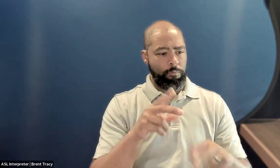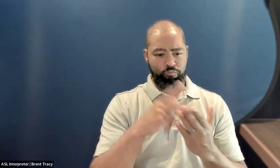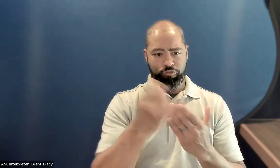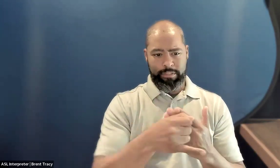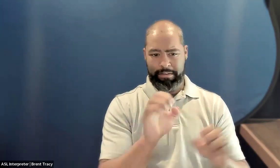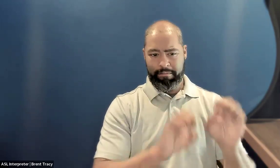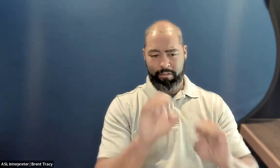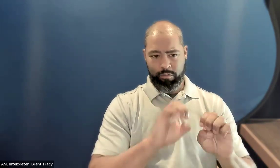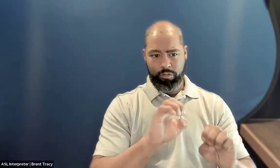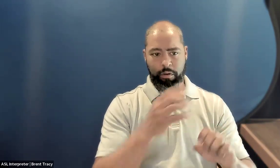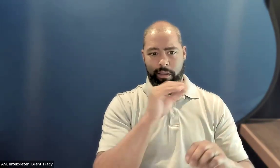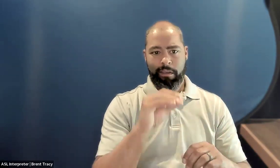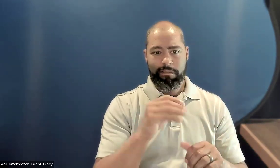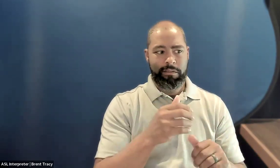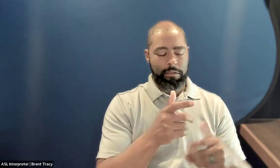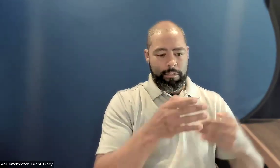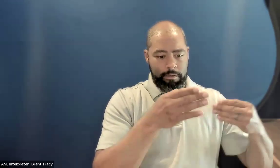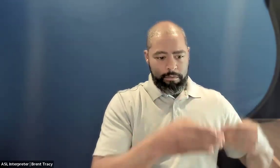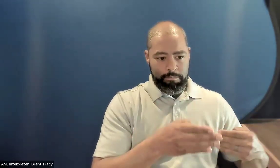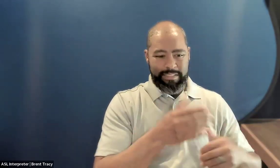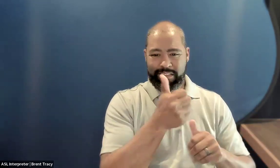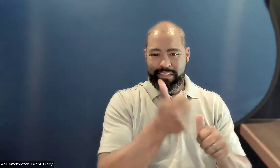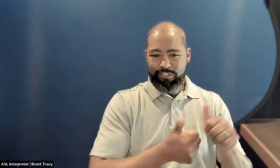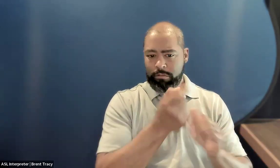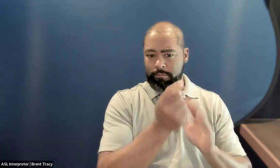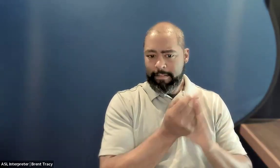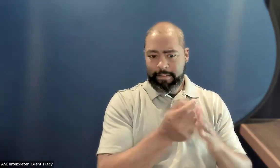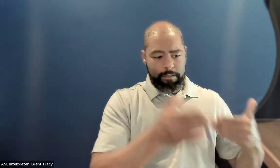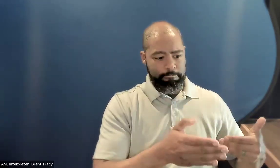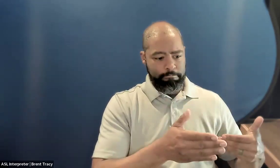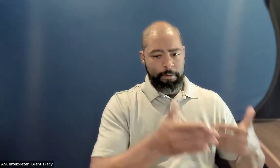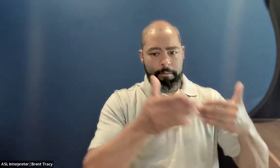level rise and storm surge that actually shows maps of different